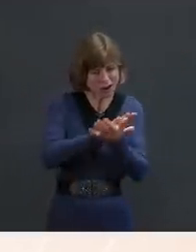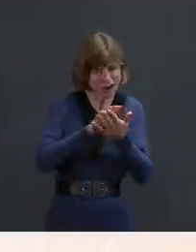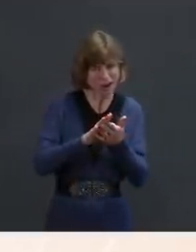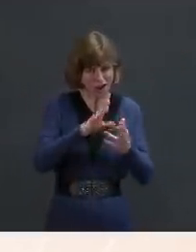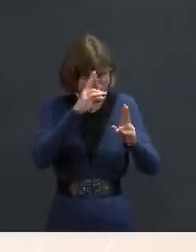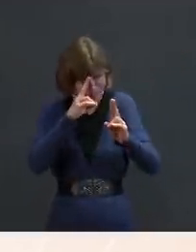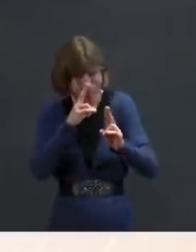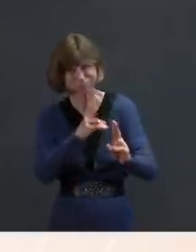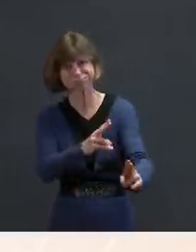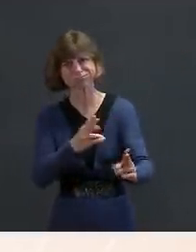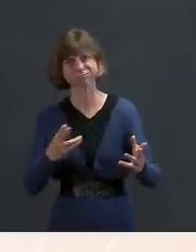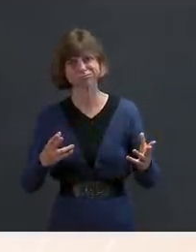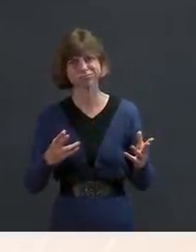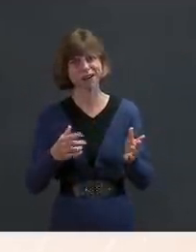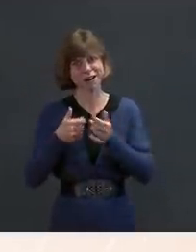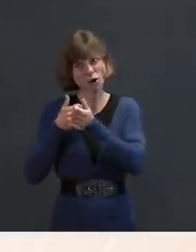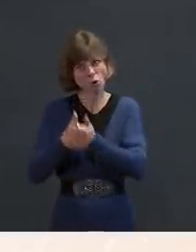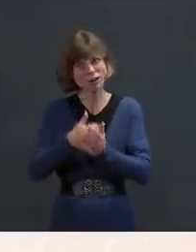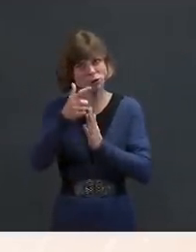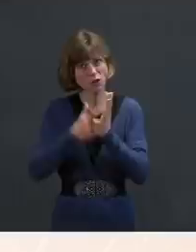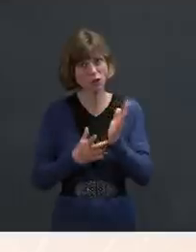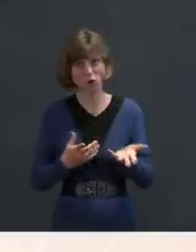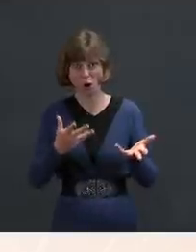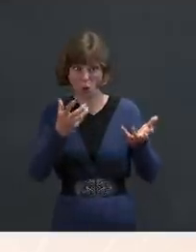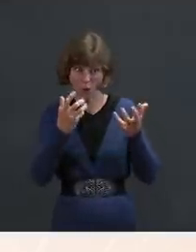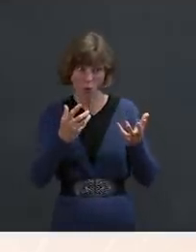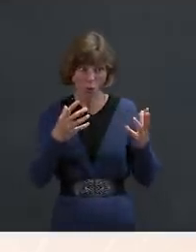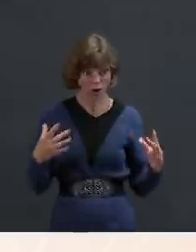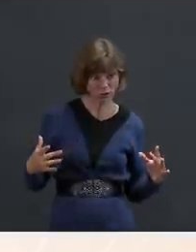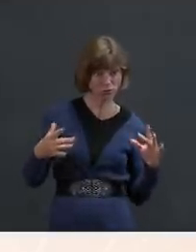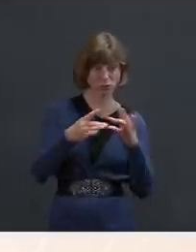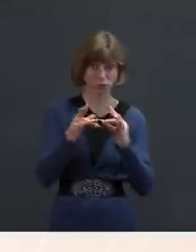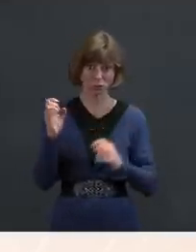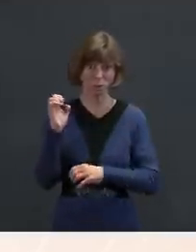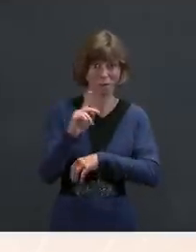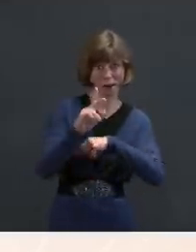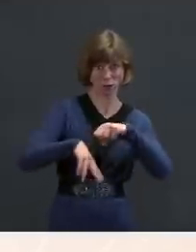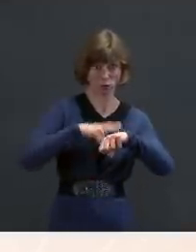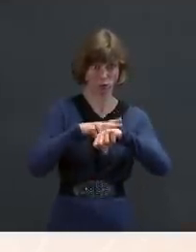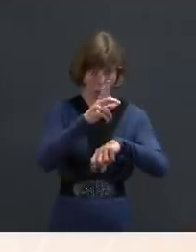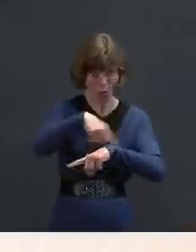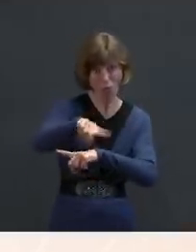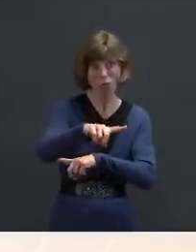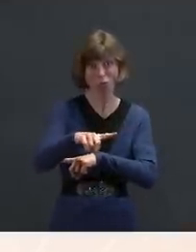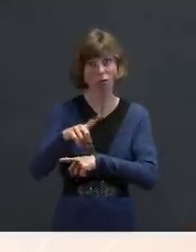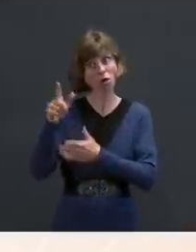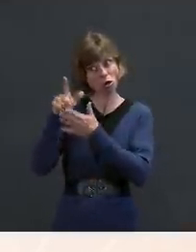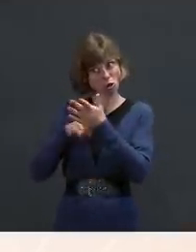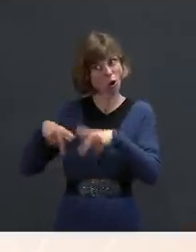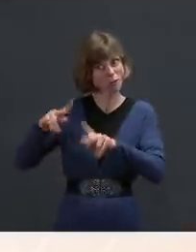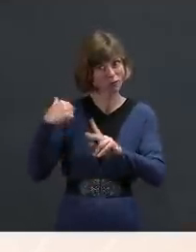to be as restorative as the law enables us to be to bring justice to these families.